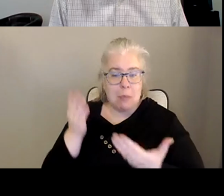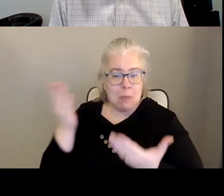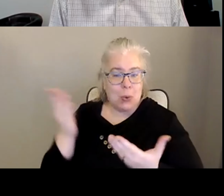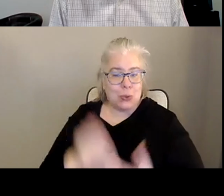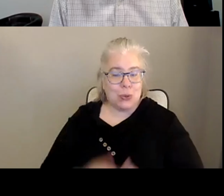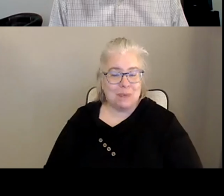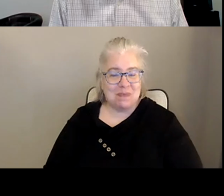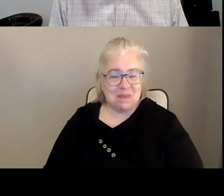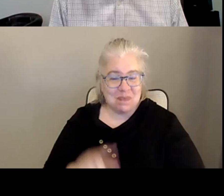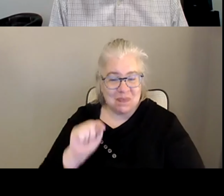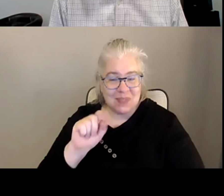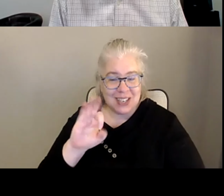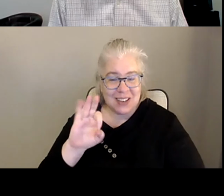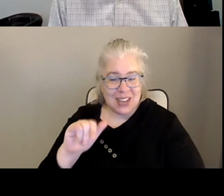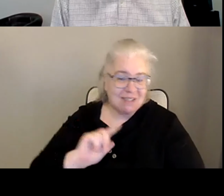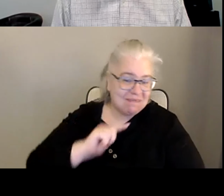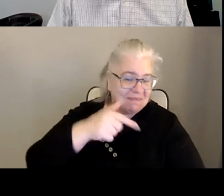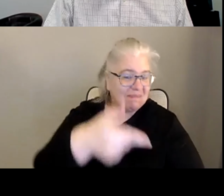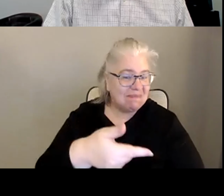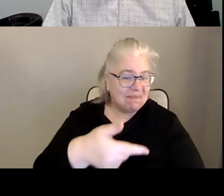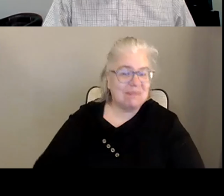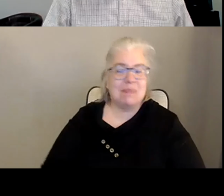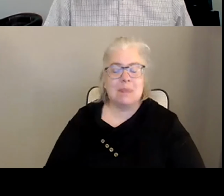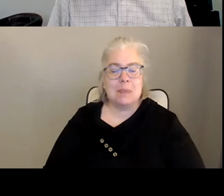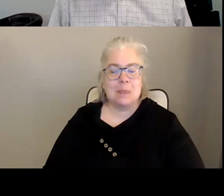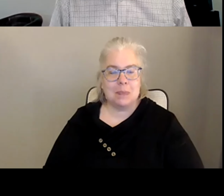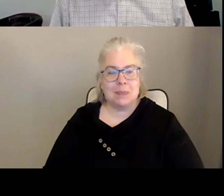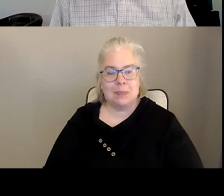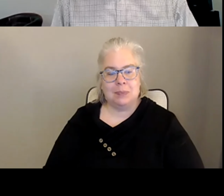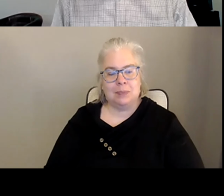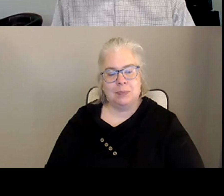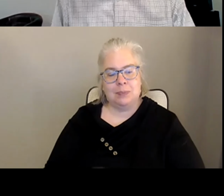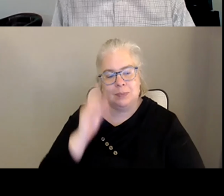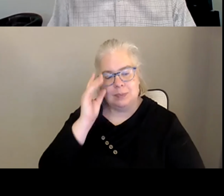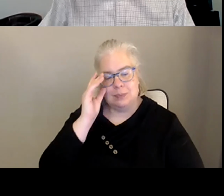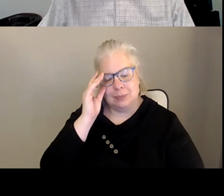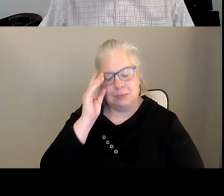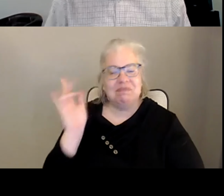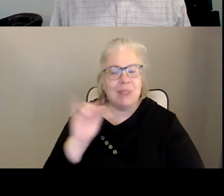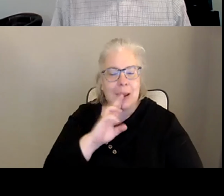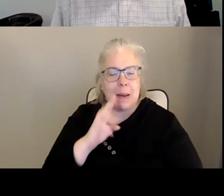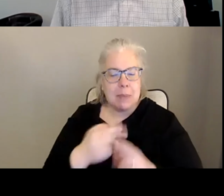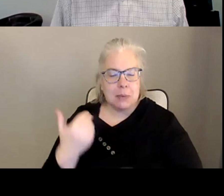So Tiffany I'm going to turn it back to you. Yeah, so, like I mentioned earlier,